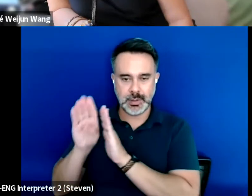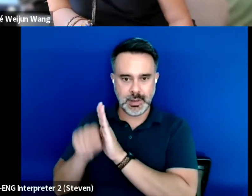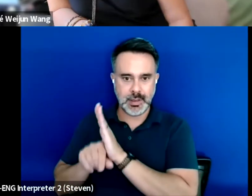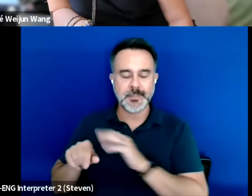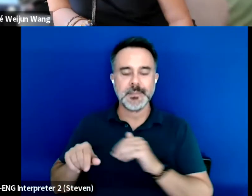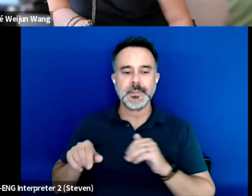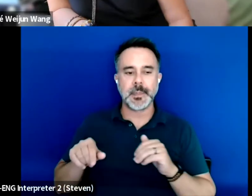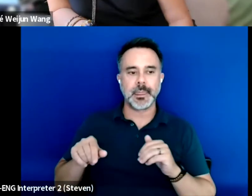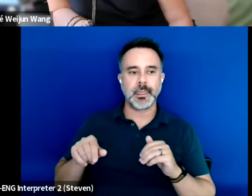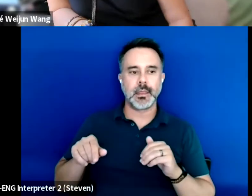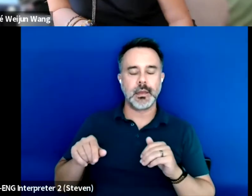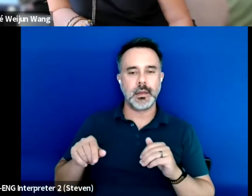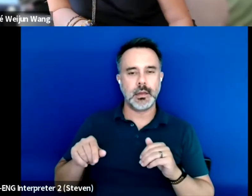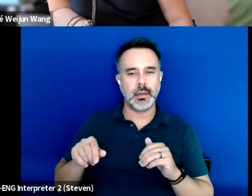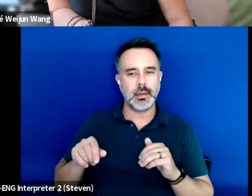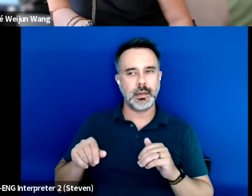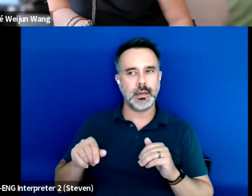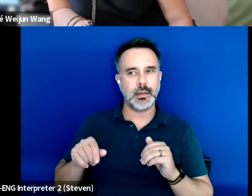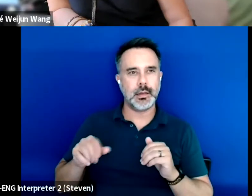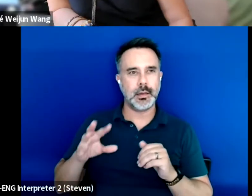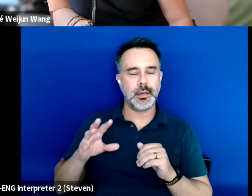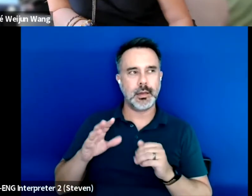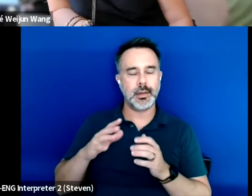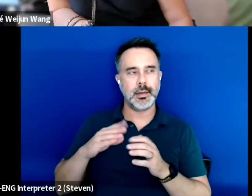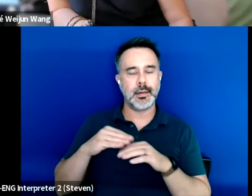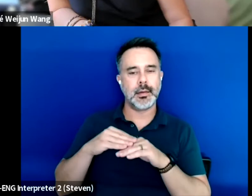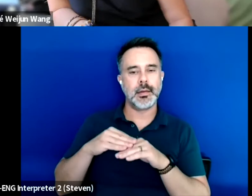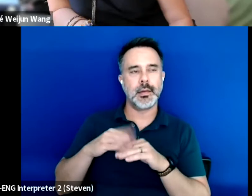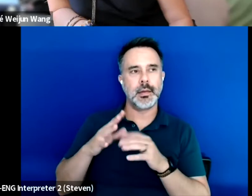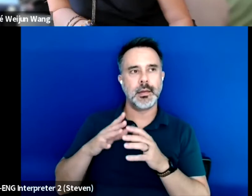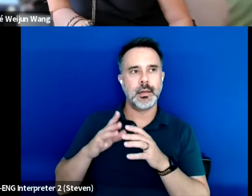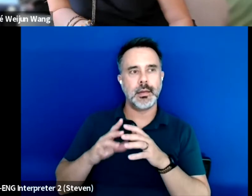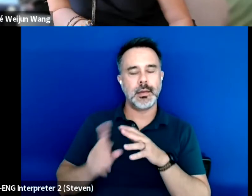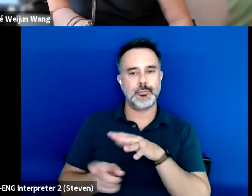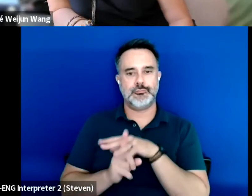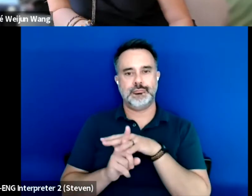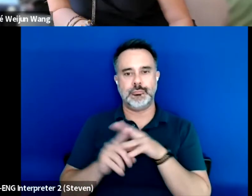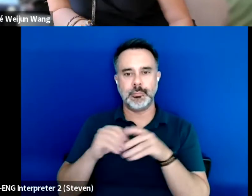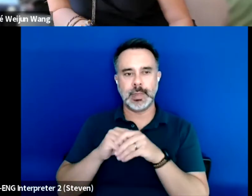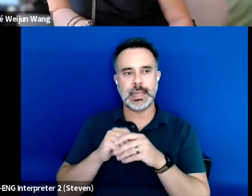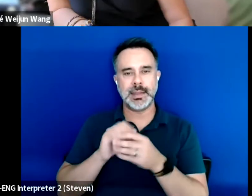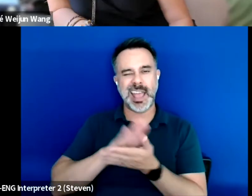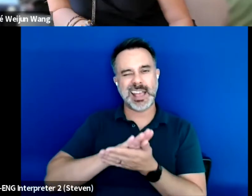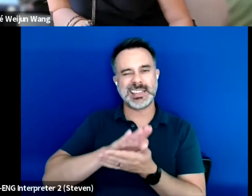iconic images like this in the book, and text messages and memes.